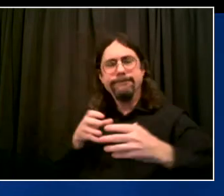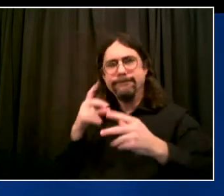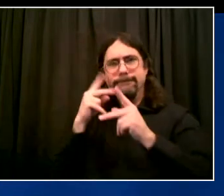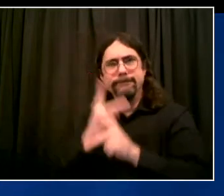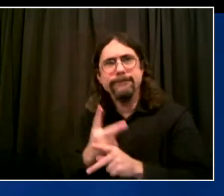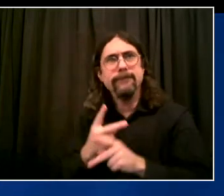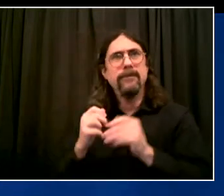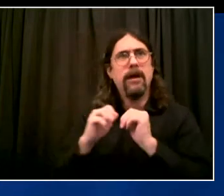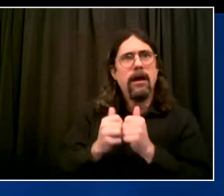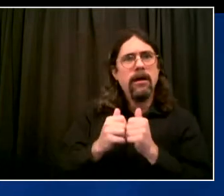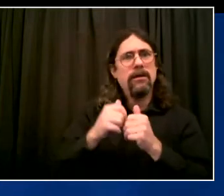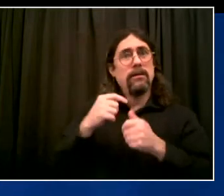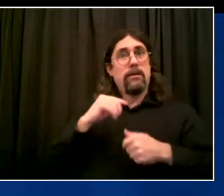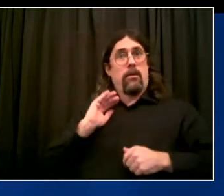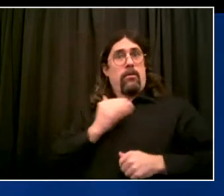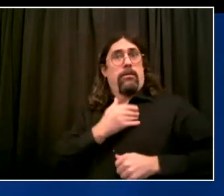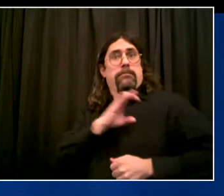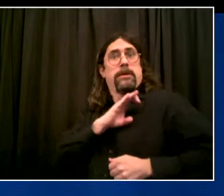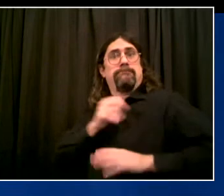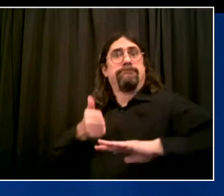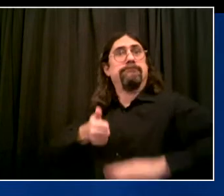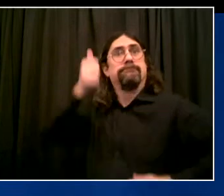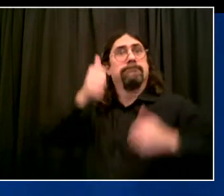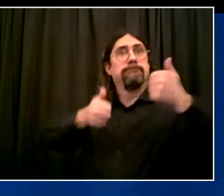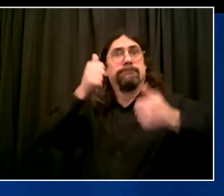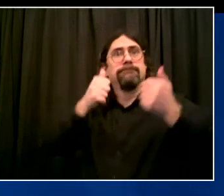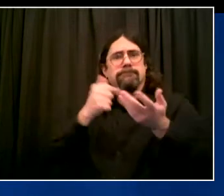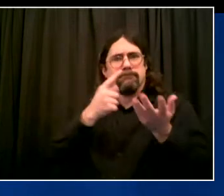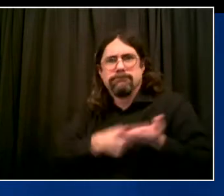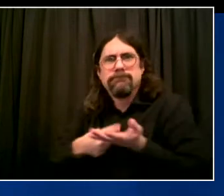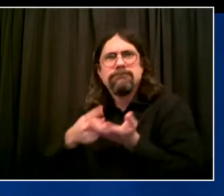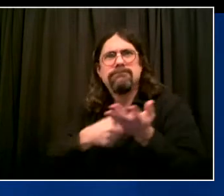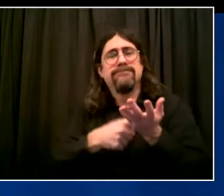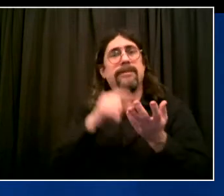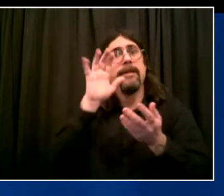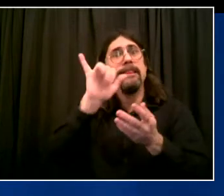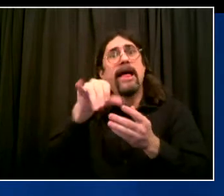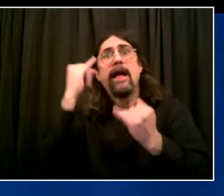AS WE GO AROUND THE CITY. JENNIFER WAS LITERALLY SHOULDER TO